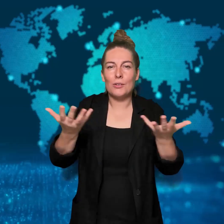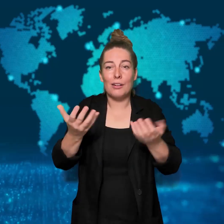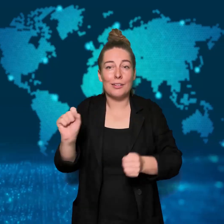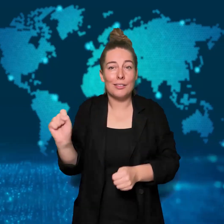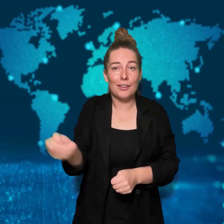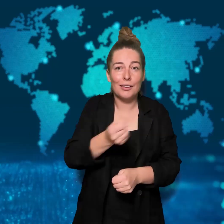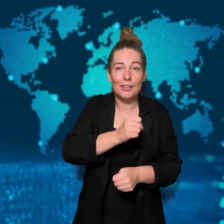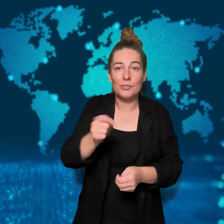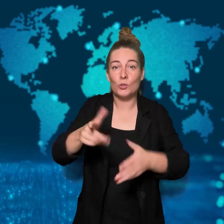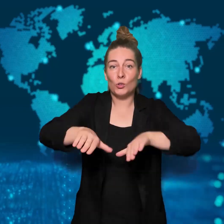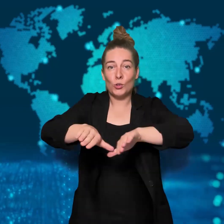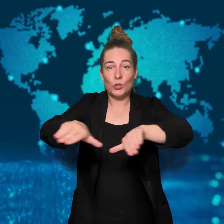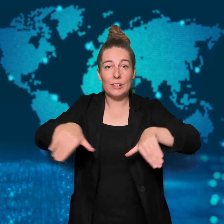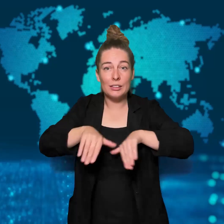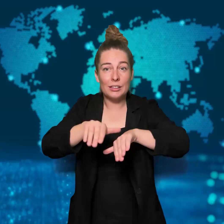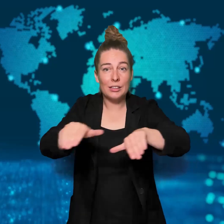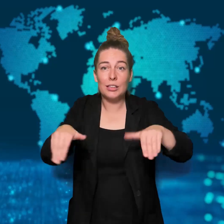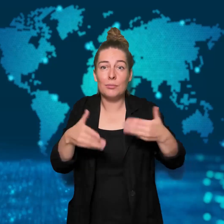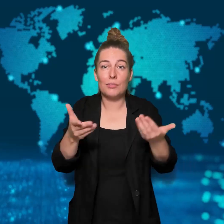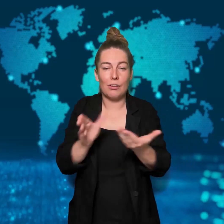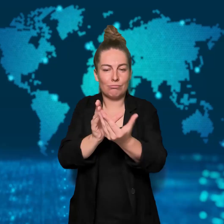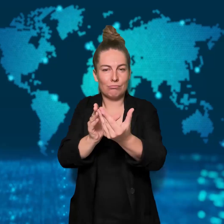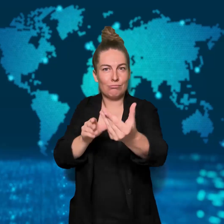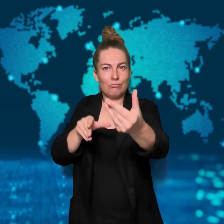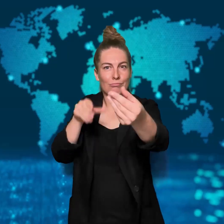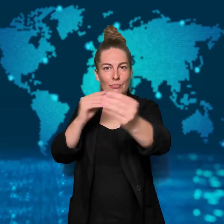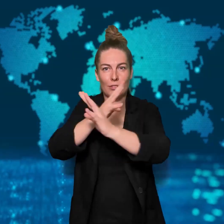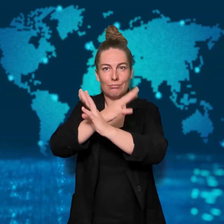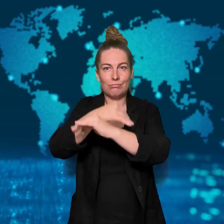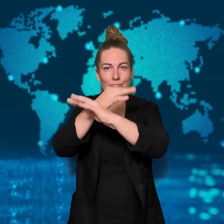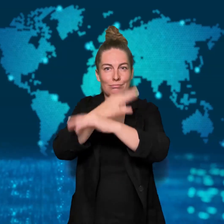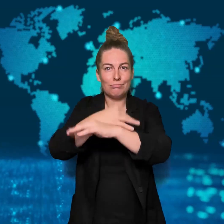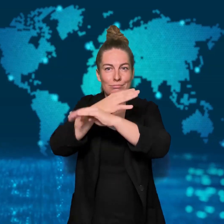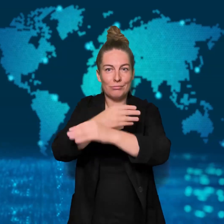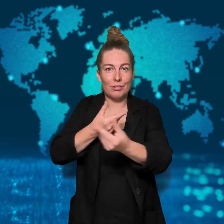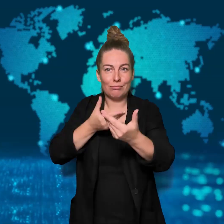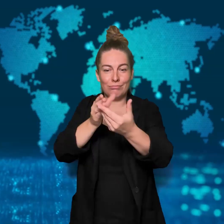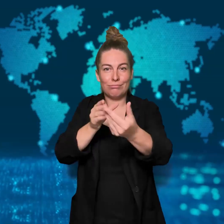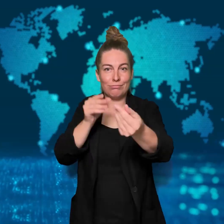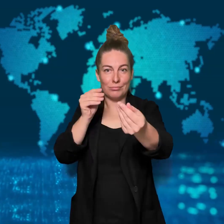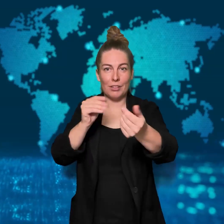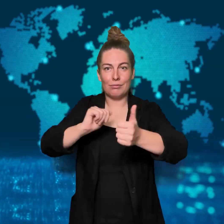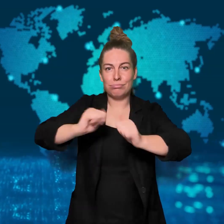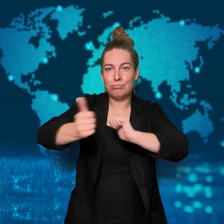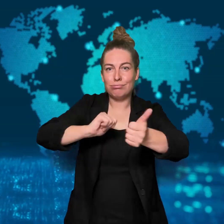At least 2,300 participants from 45 countries will participate